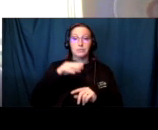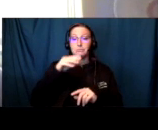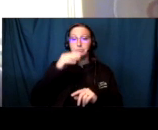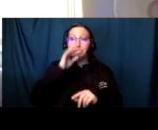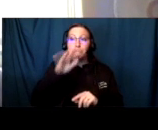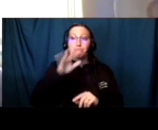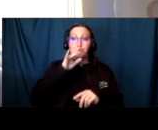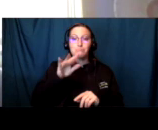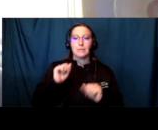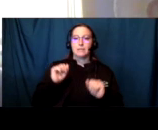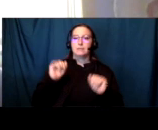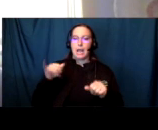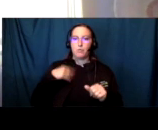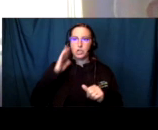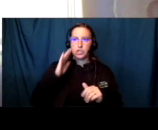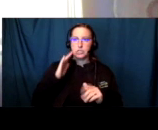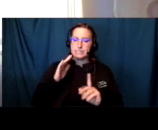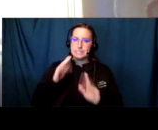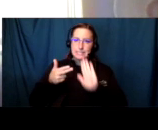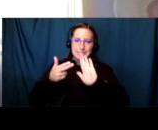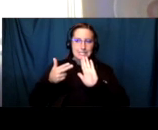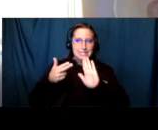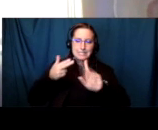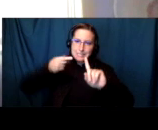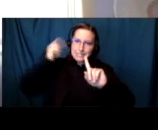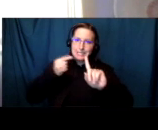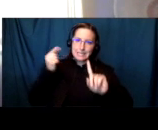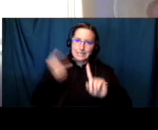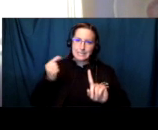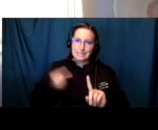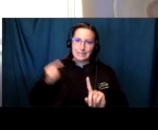really acoustically highlight those earlier developing